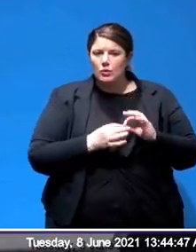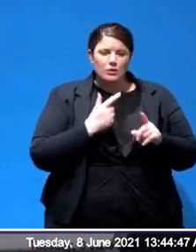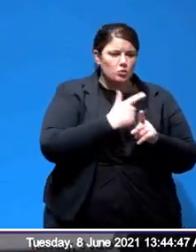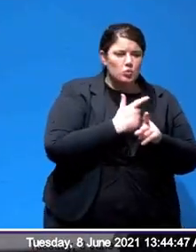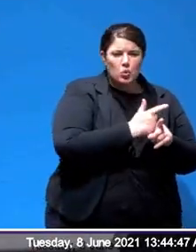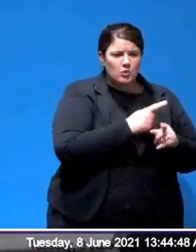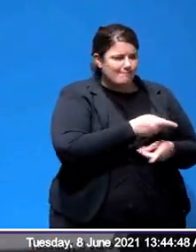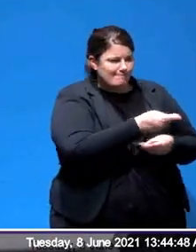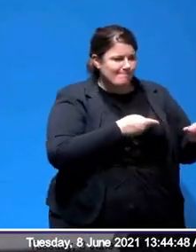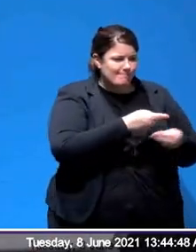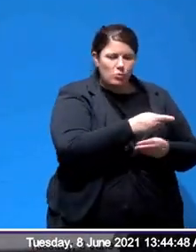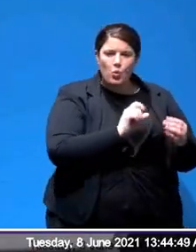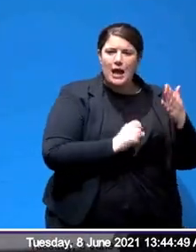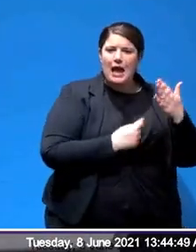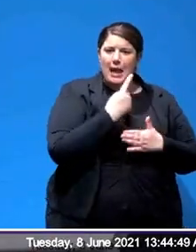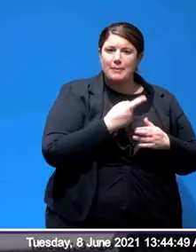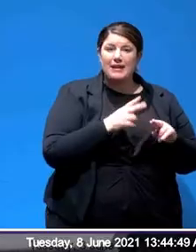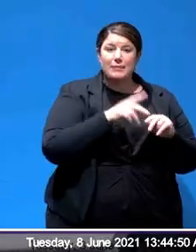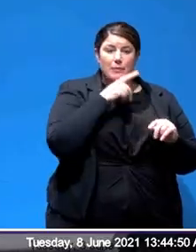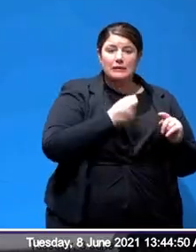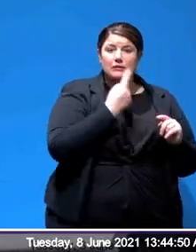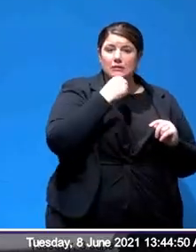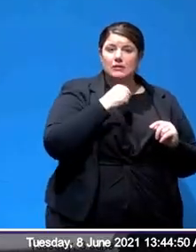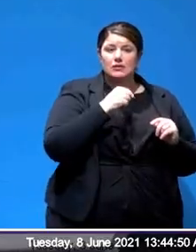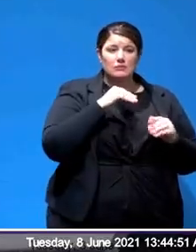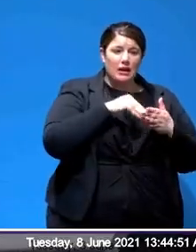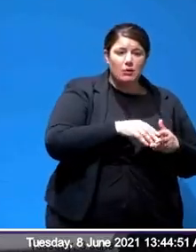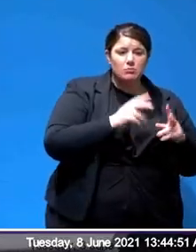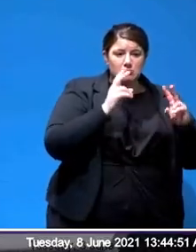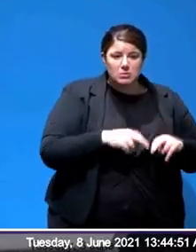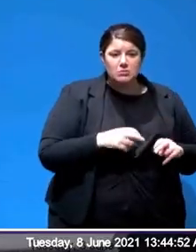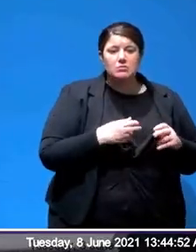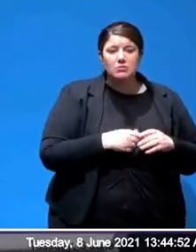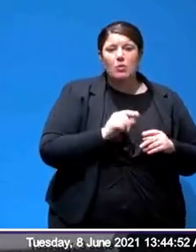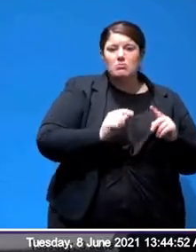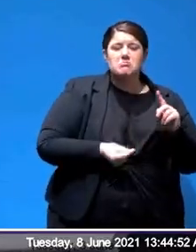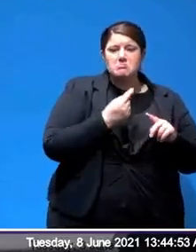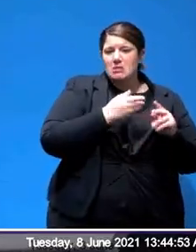So people needed suppositories that day or that evening, that's where things like that occurred.